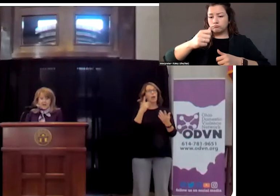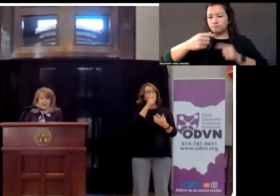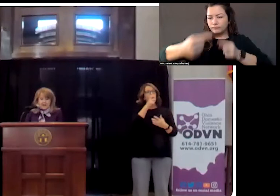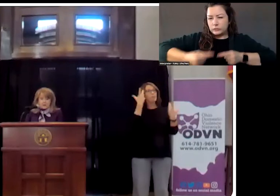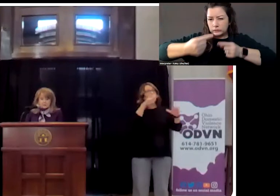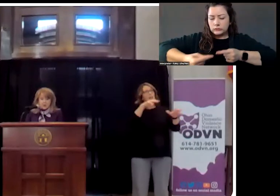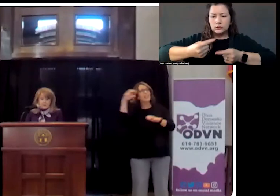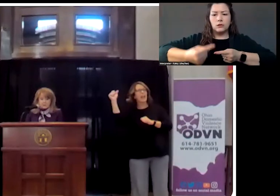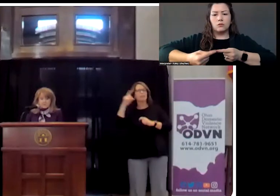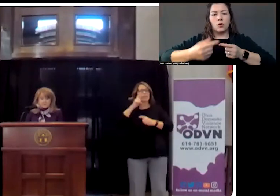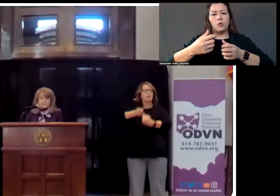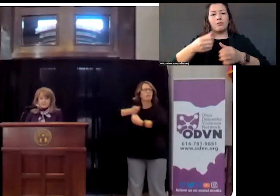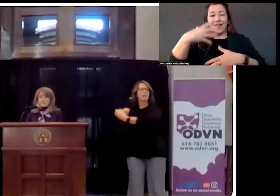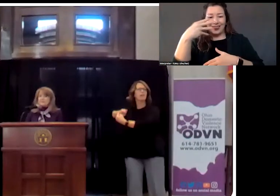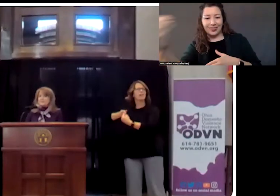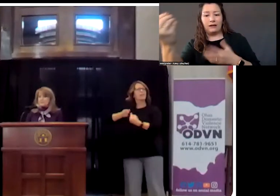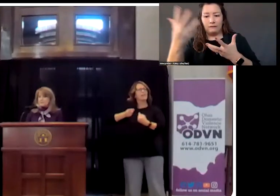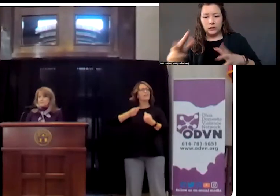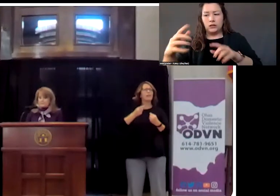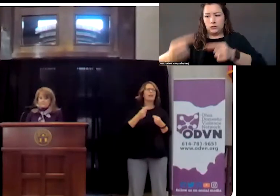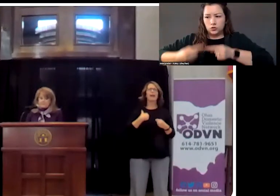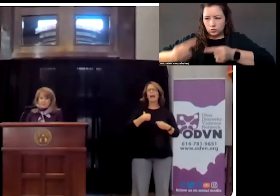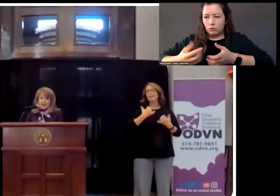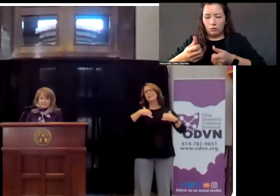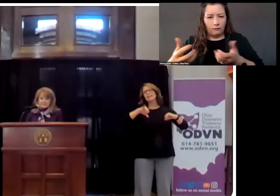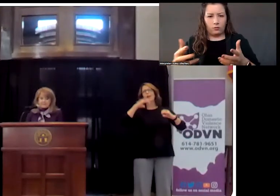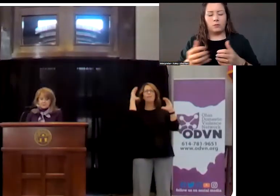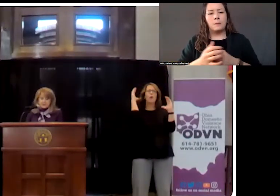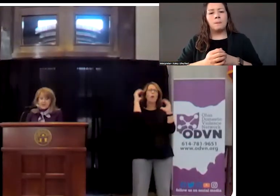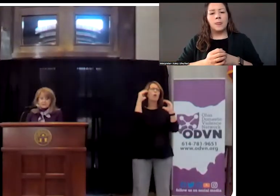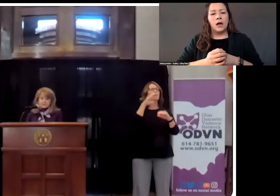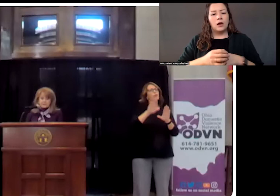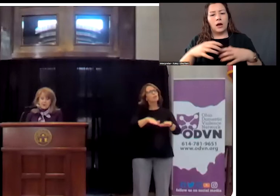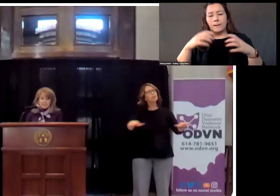And I hold hope for the future of the children who have endured childhood trauma